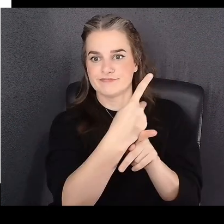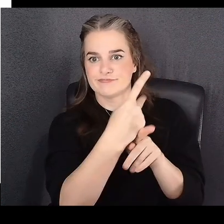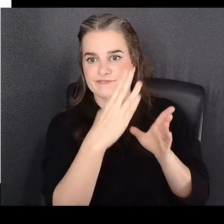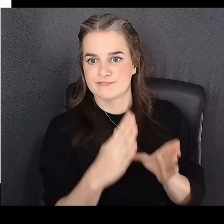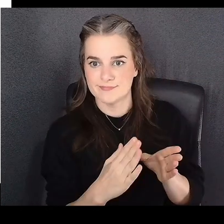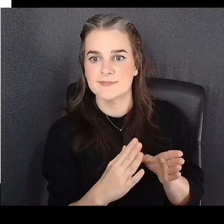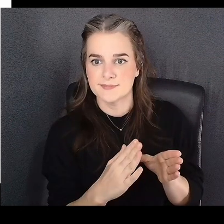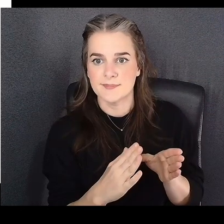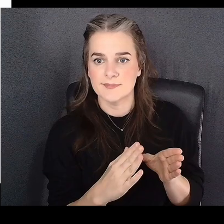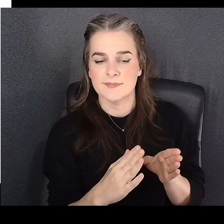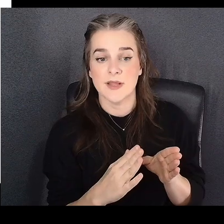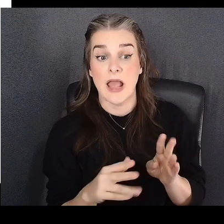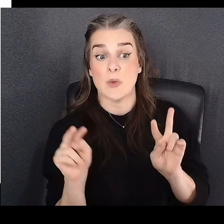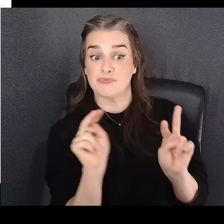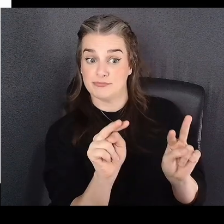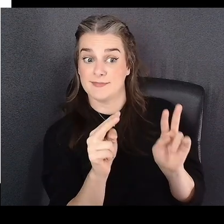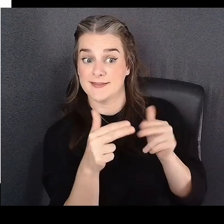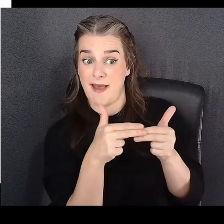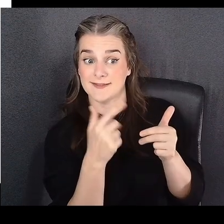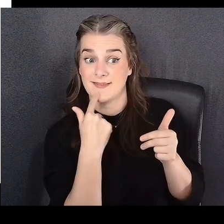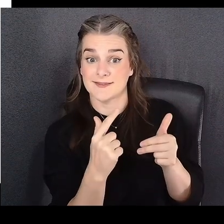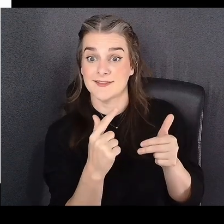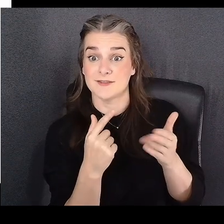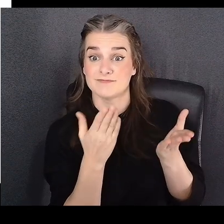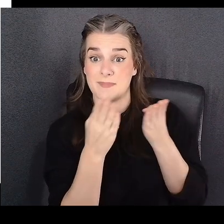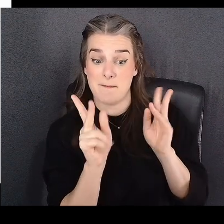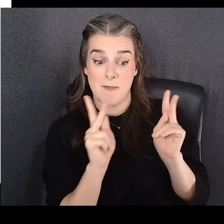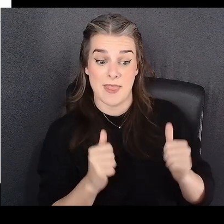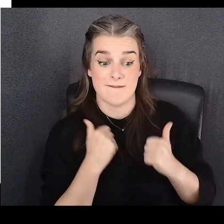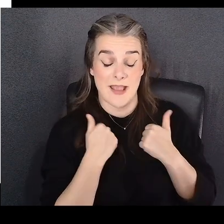serves people living independently in the community as well as those in the residential nursing